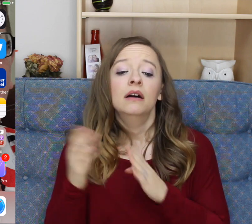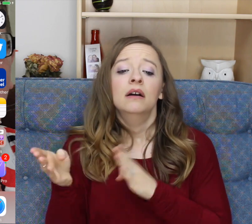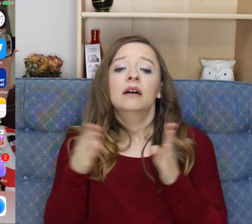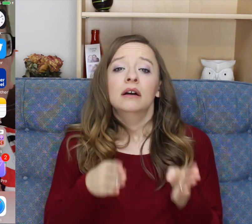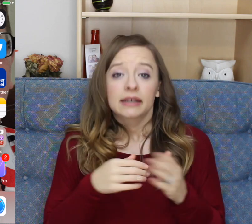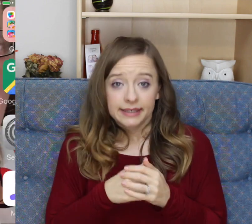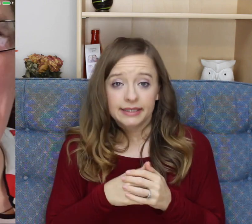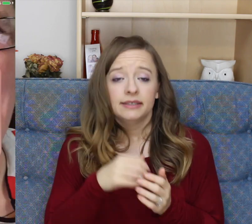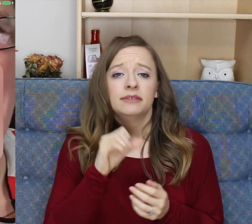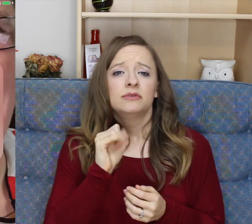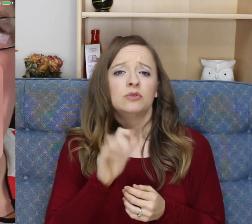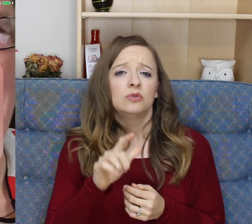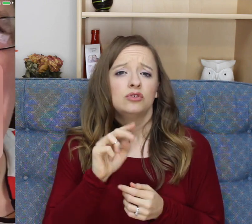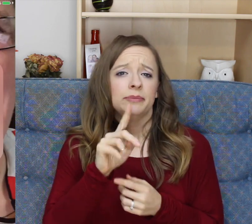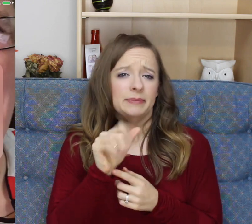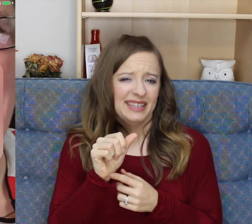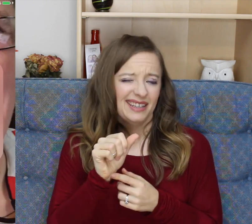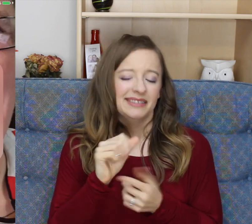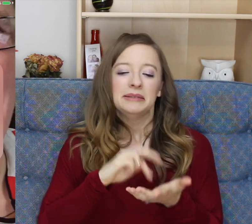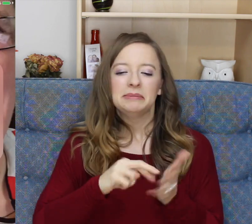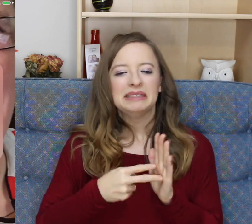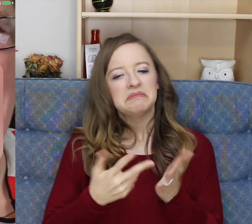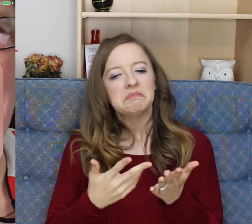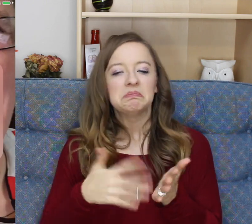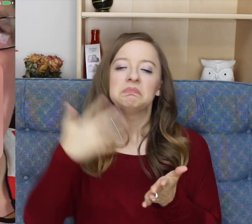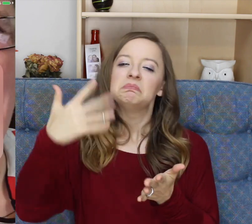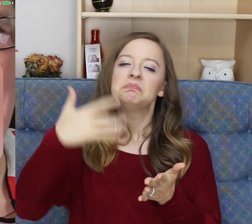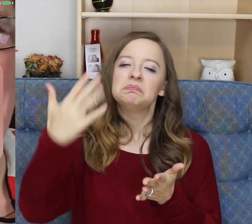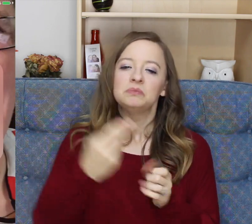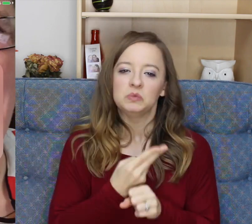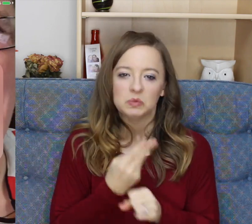After that I have social media. So I have ones that I don't use quite as often.